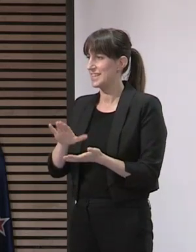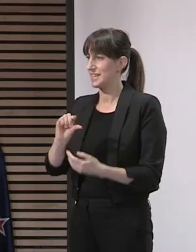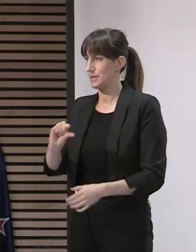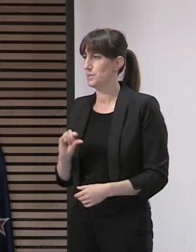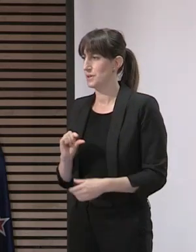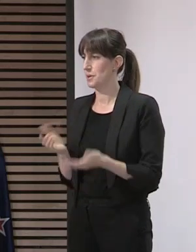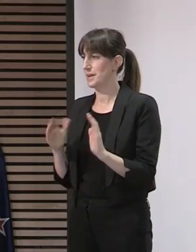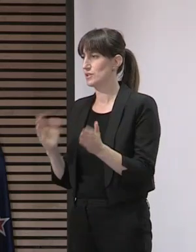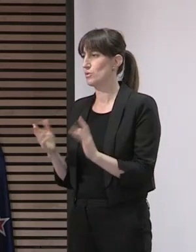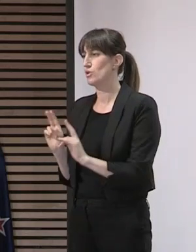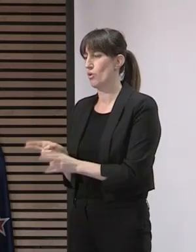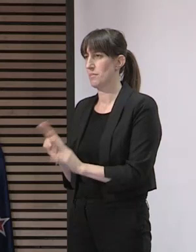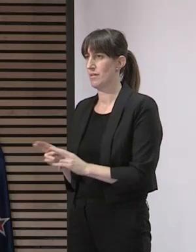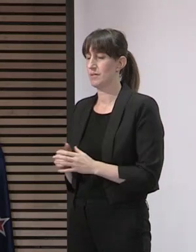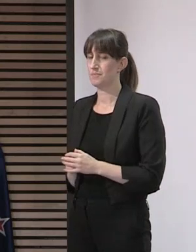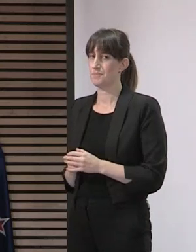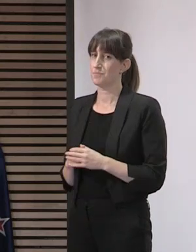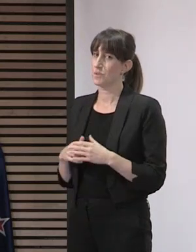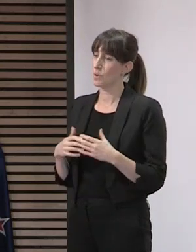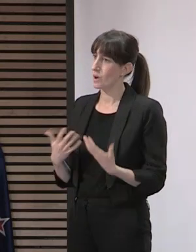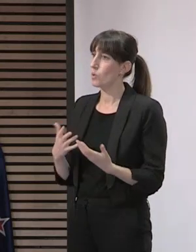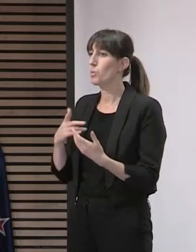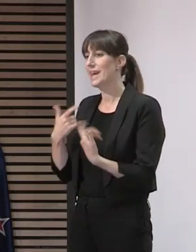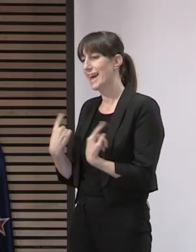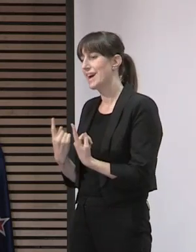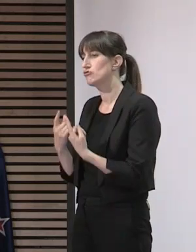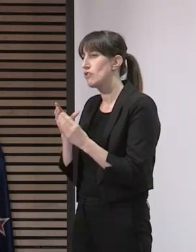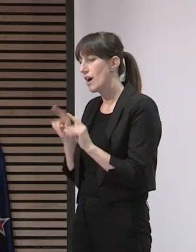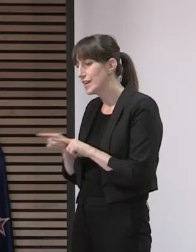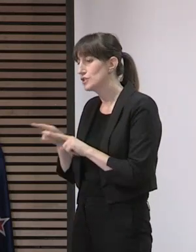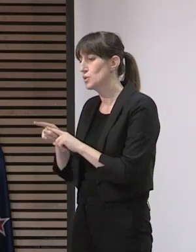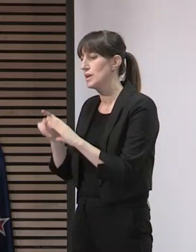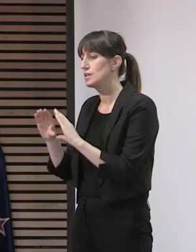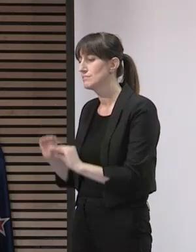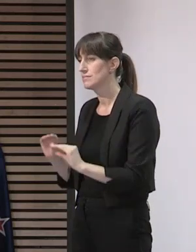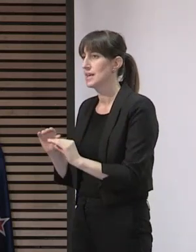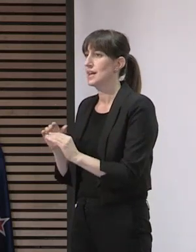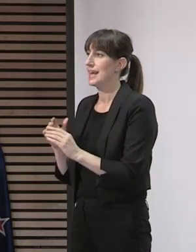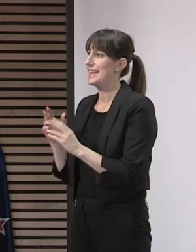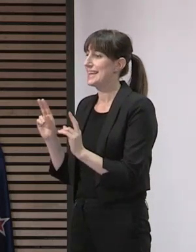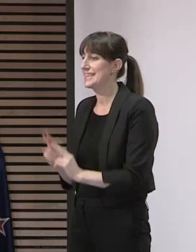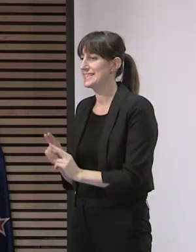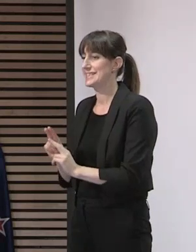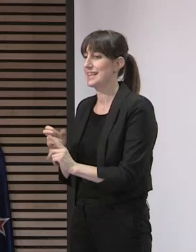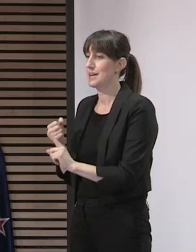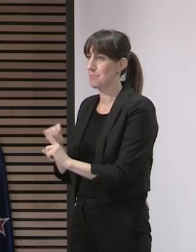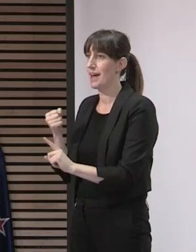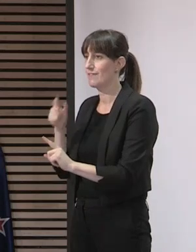significant payout, or indeed have access to an income at a certain amount. I think there's always a balance between cushioning the blow